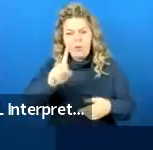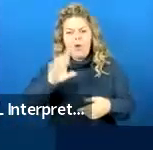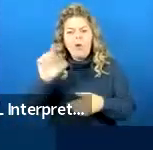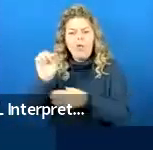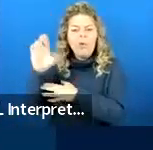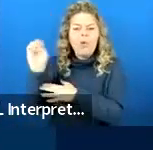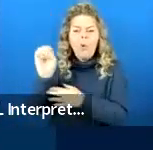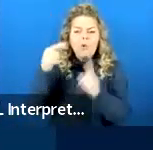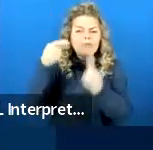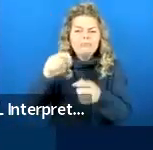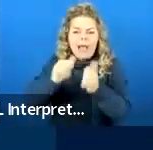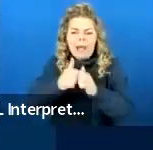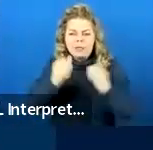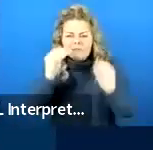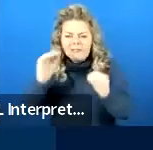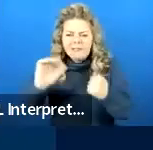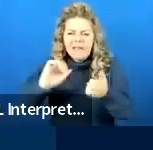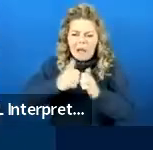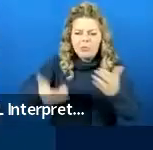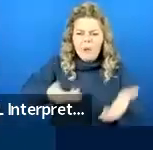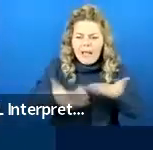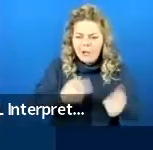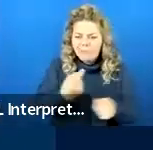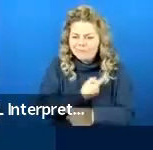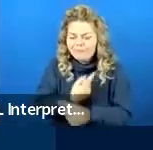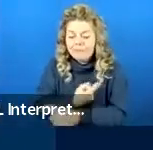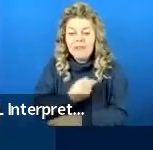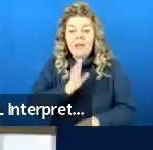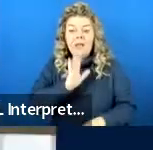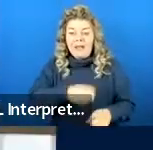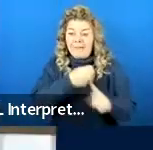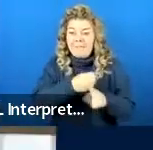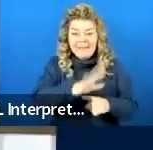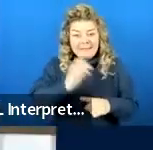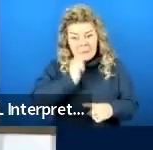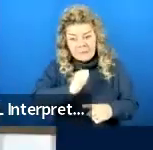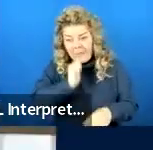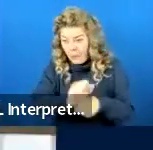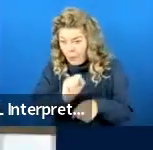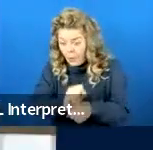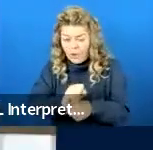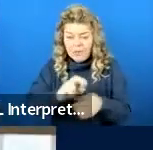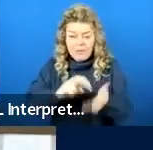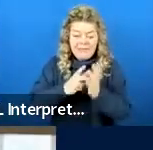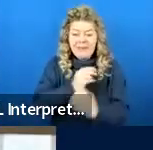which really impacts their daily work, including a virtual reality interviewing training in